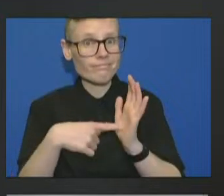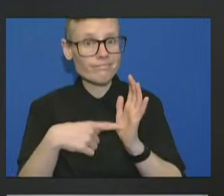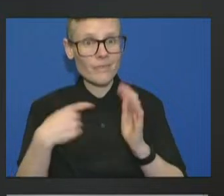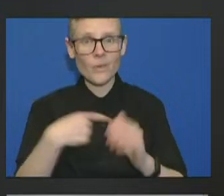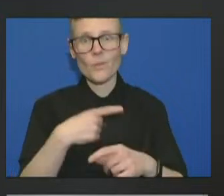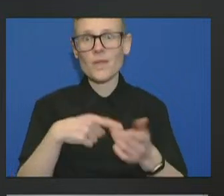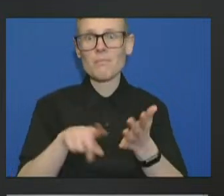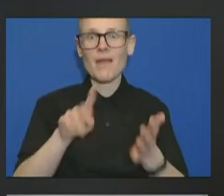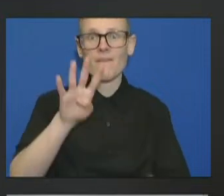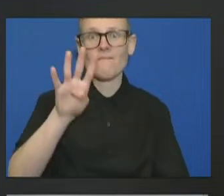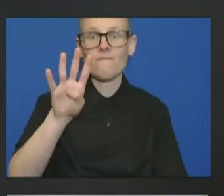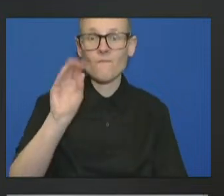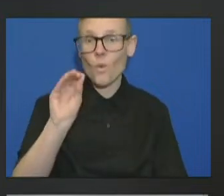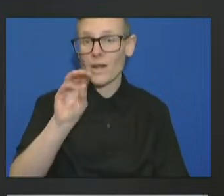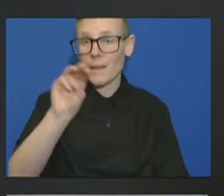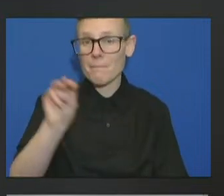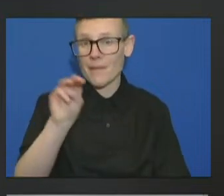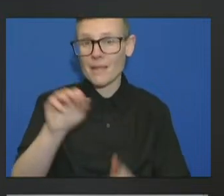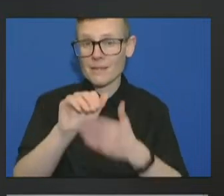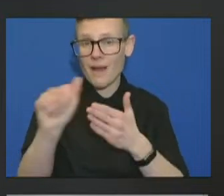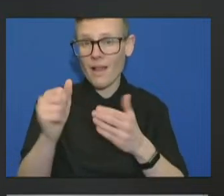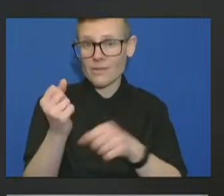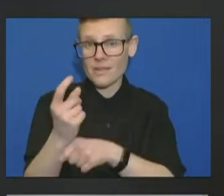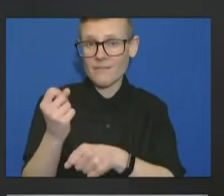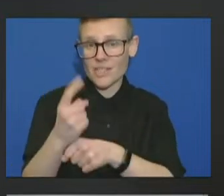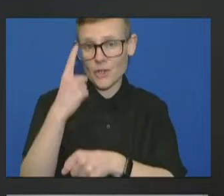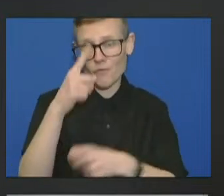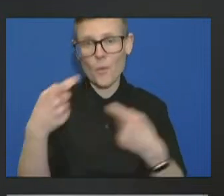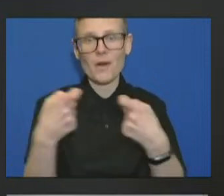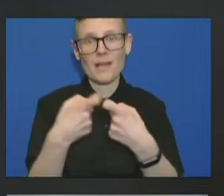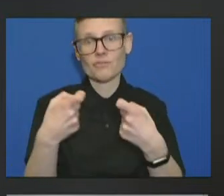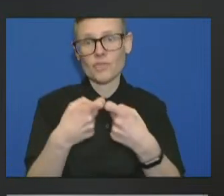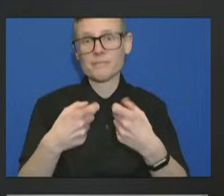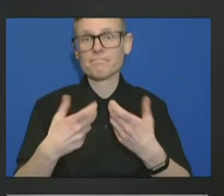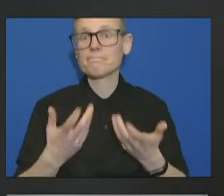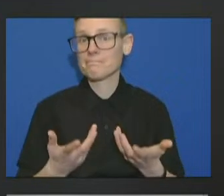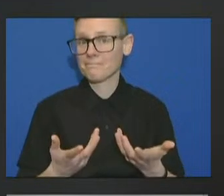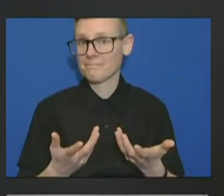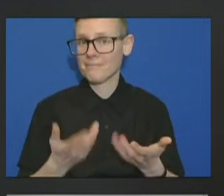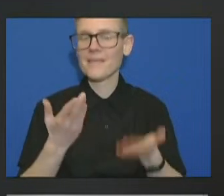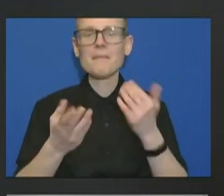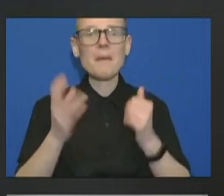talk about is our electric bill.